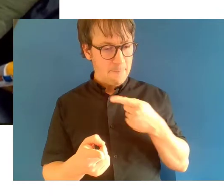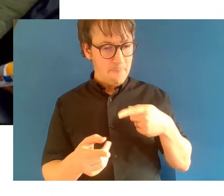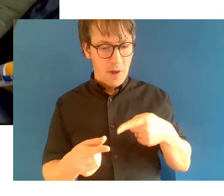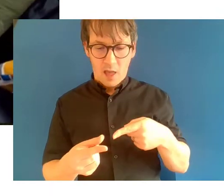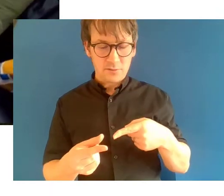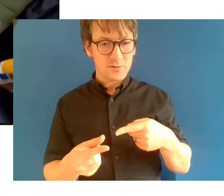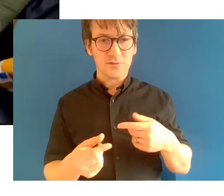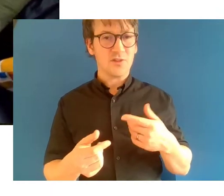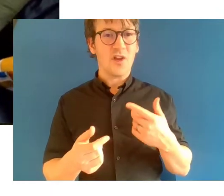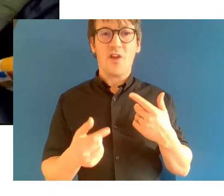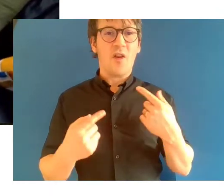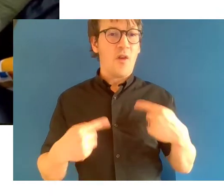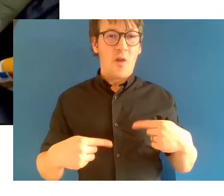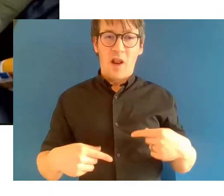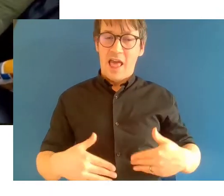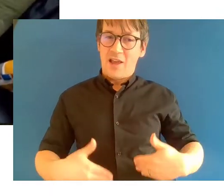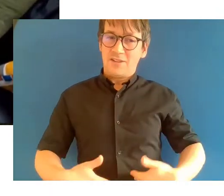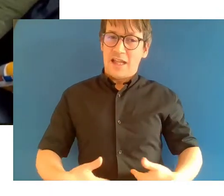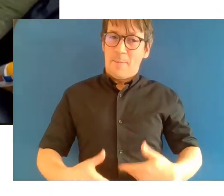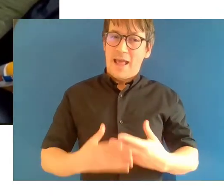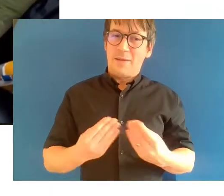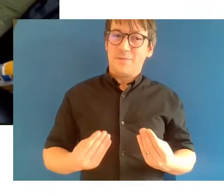medicines on an empty stomach.